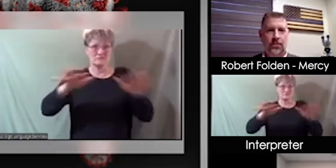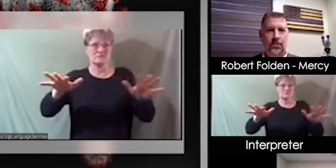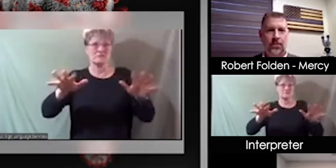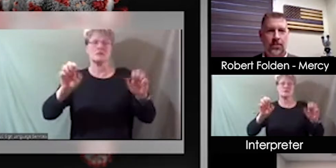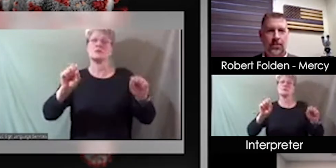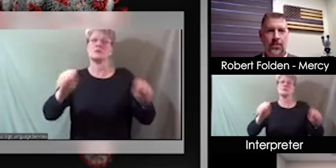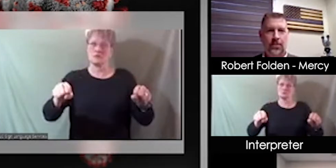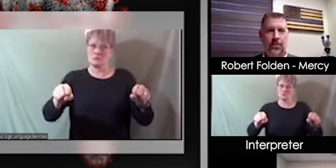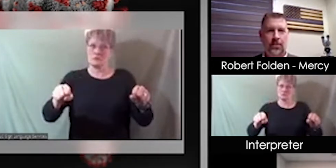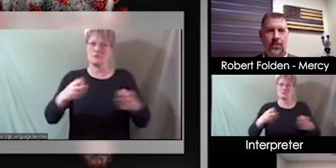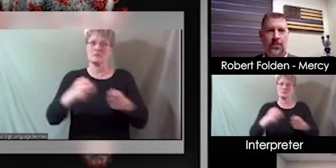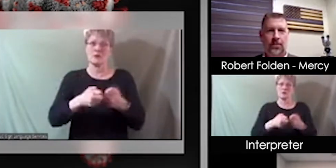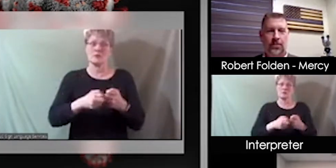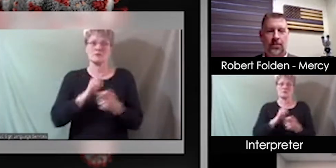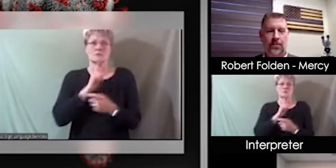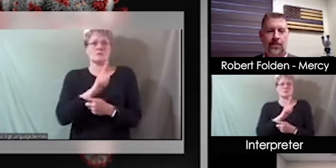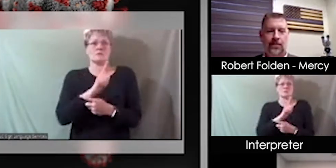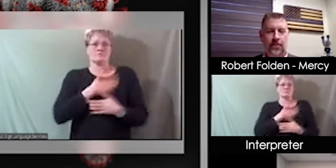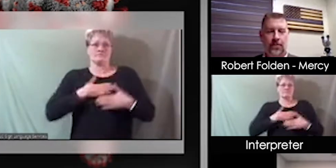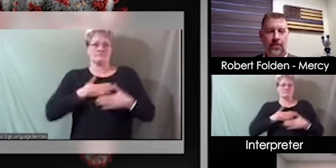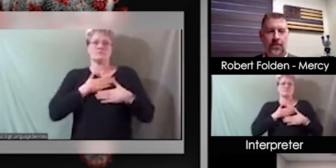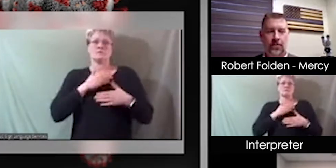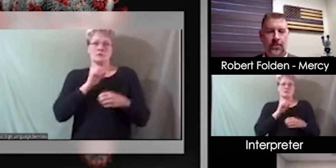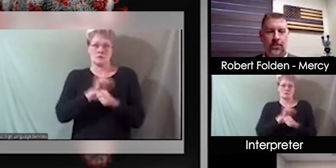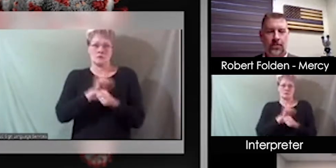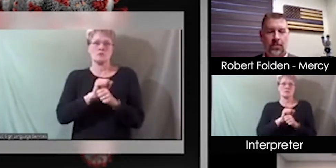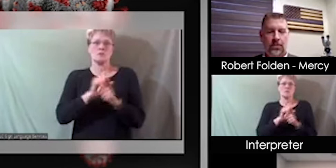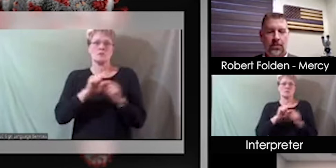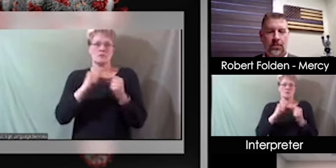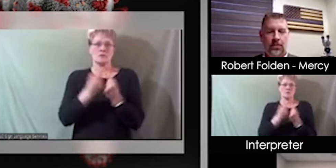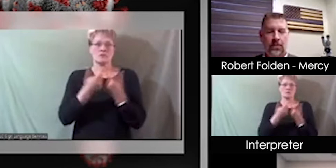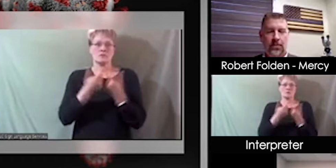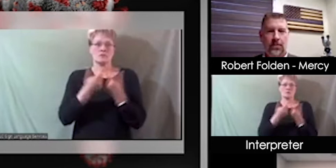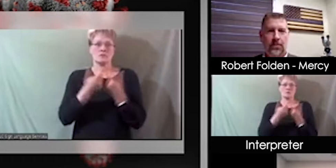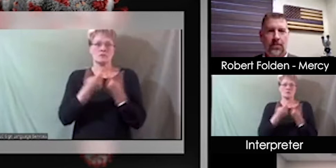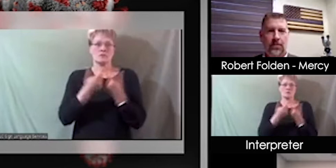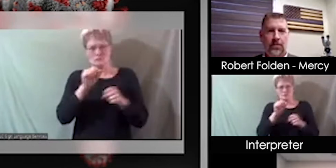They're really spending a lot of time and energy trying to figure this out.